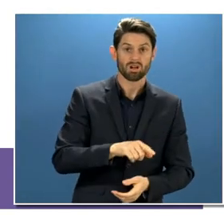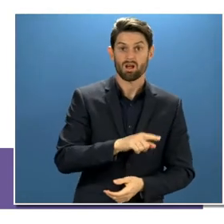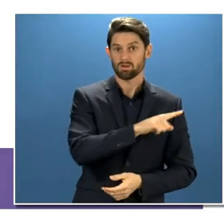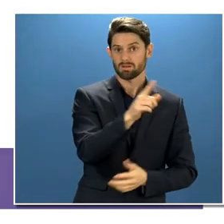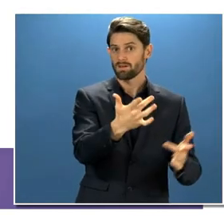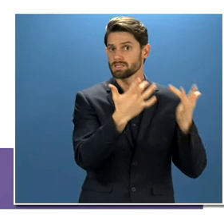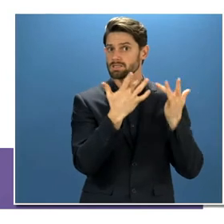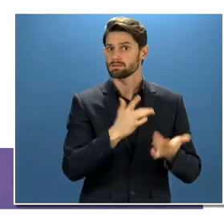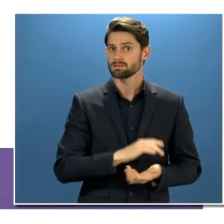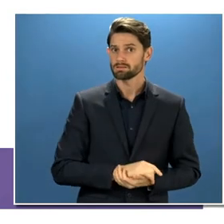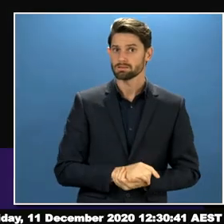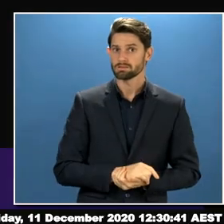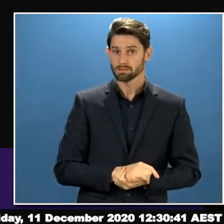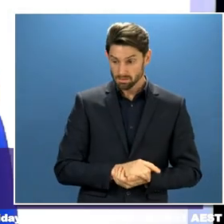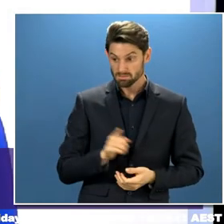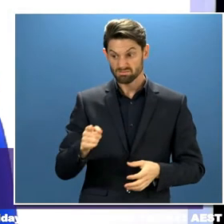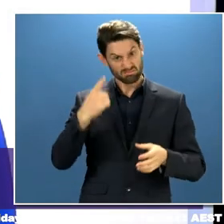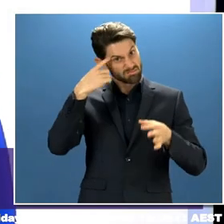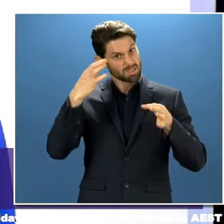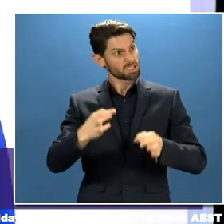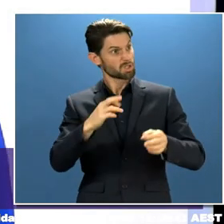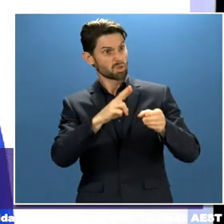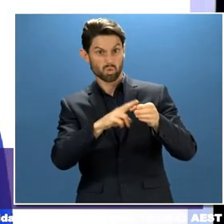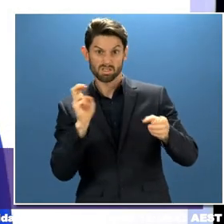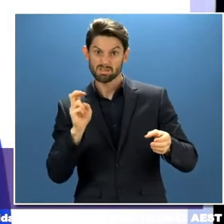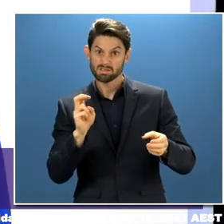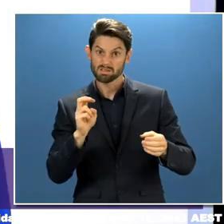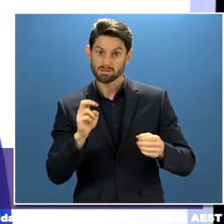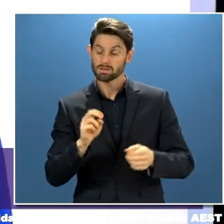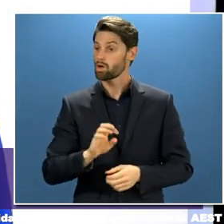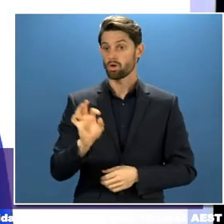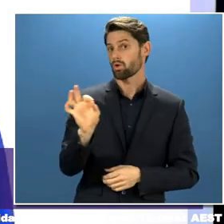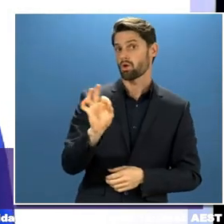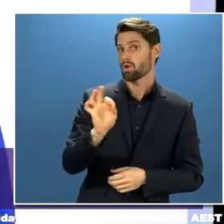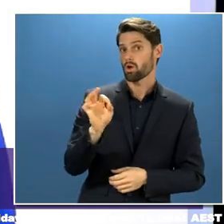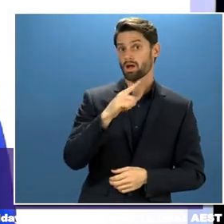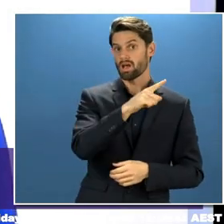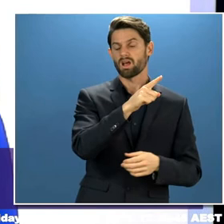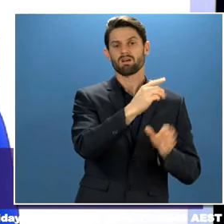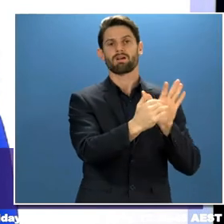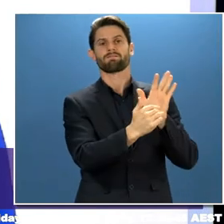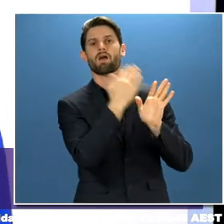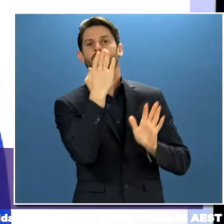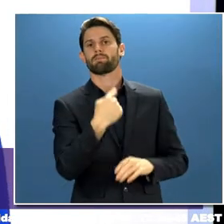And you decided to quit that job after a few weeks? No, they let me go after that. That one?